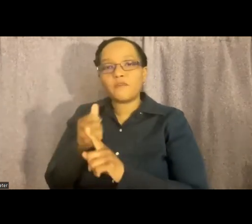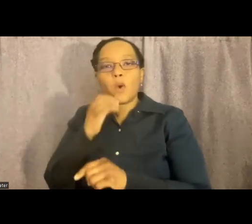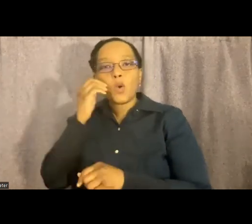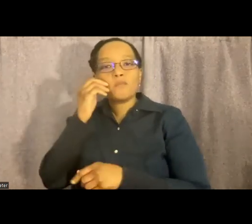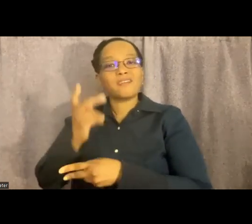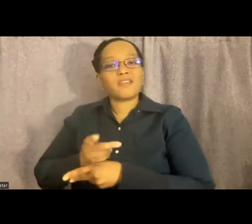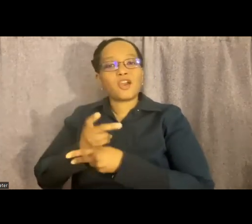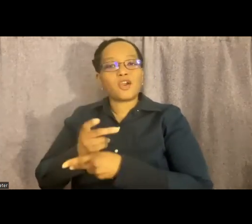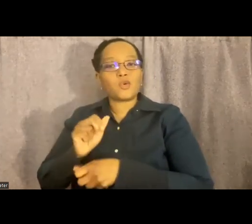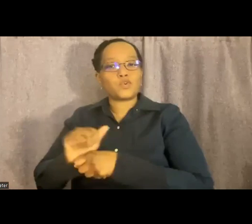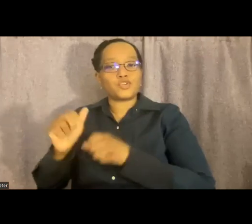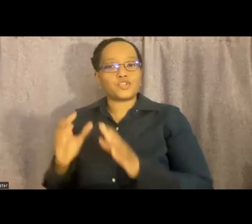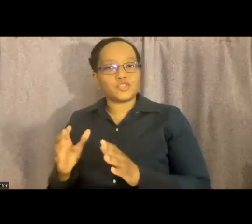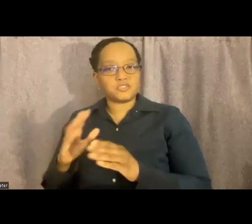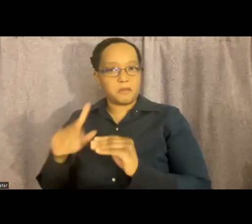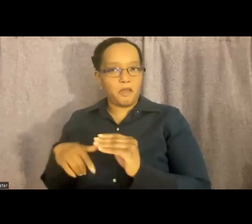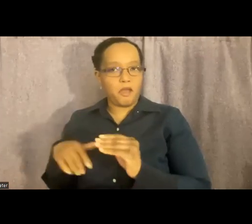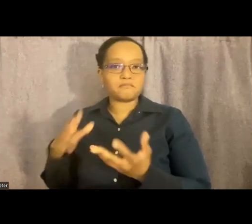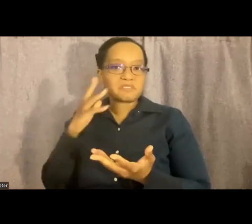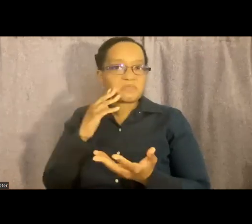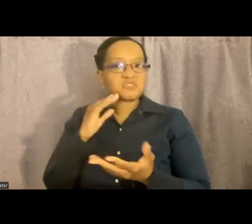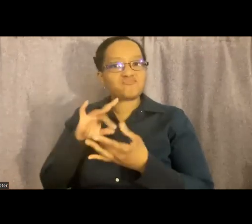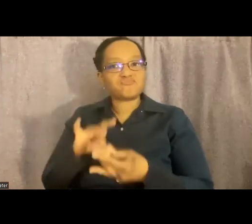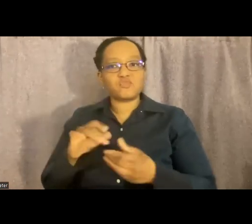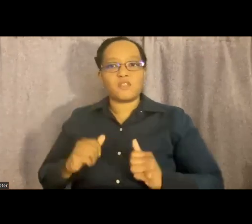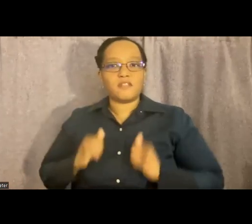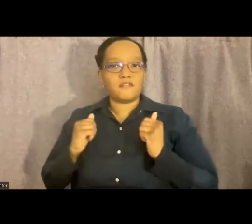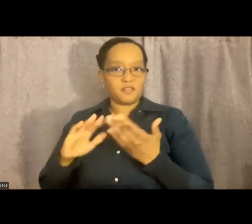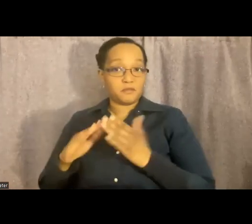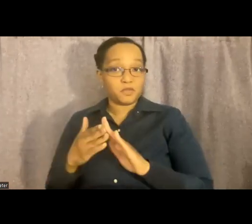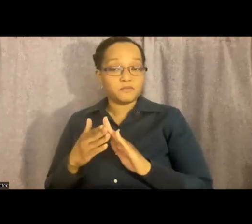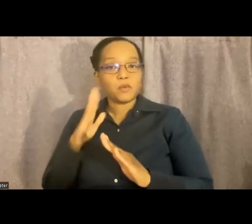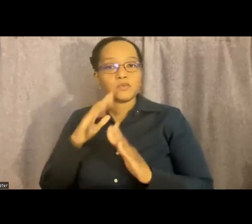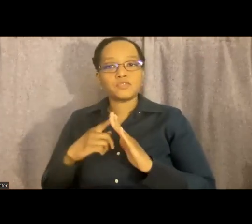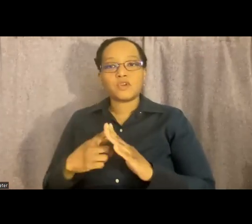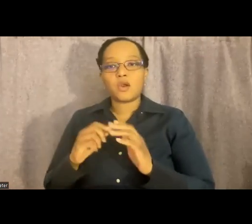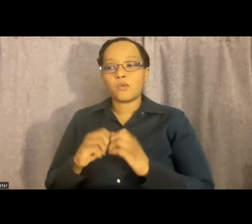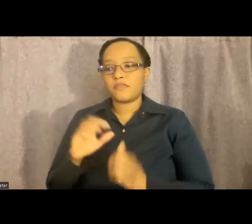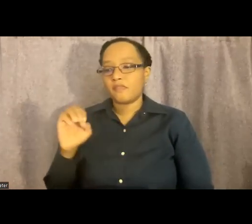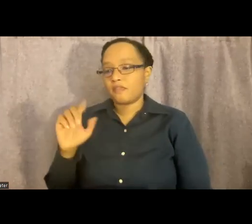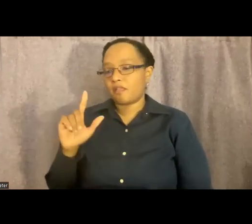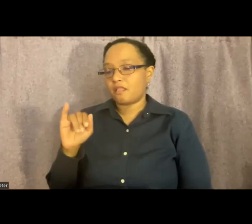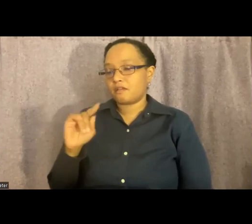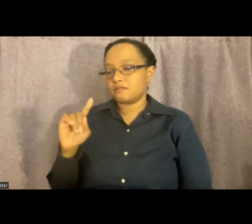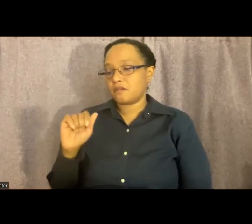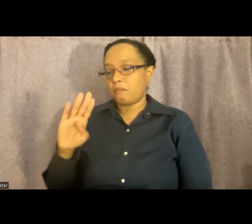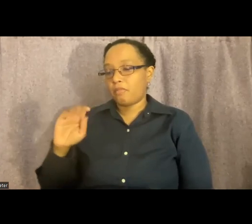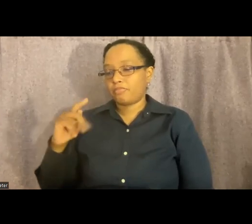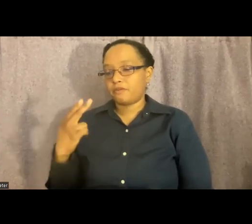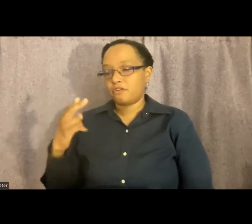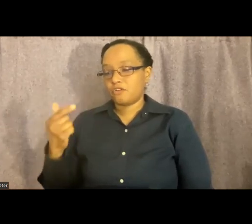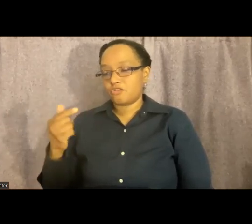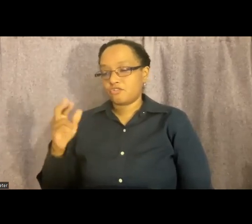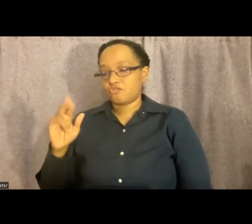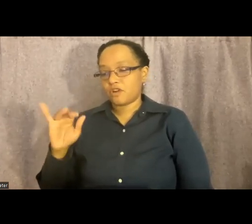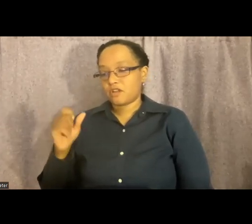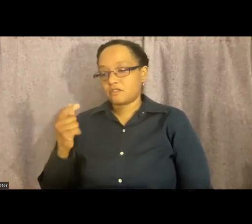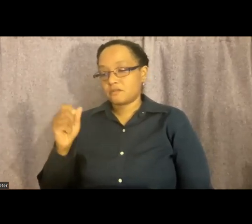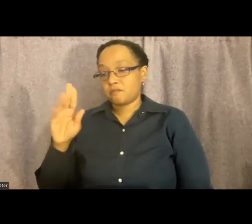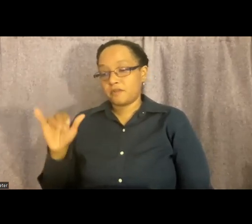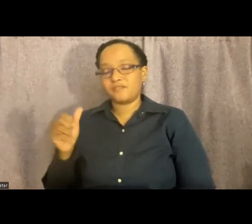He will start with Elizabeth Grigsby , who was with the Golden gate regional center , wonderful